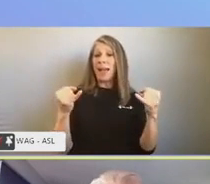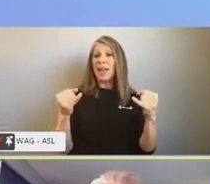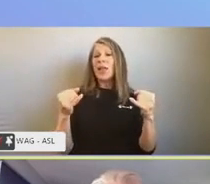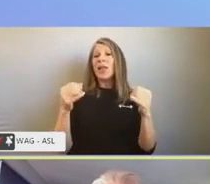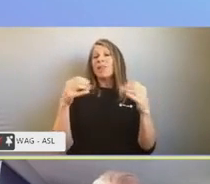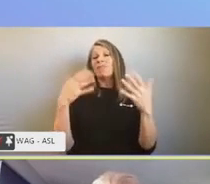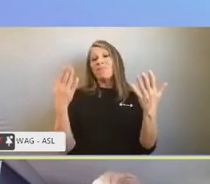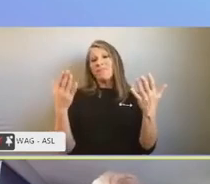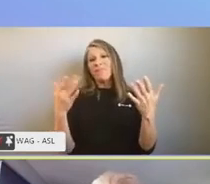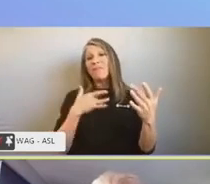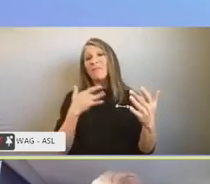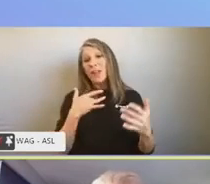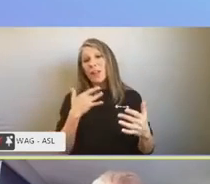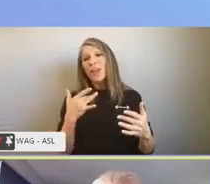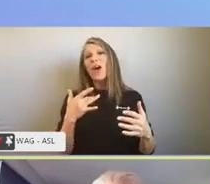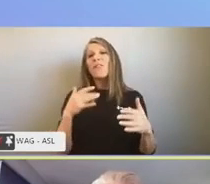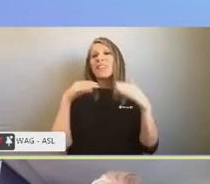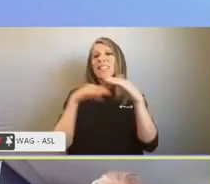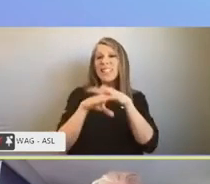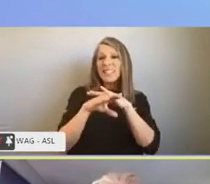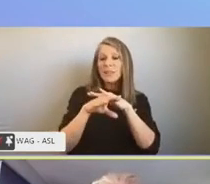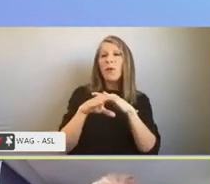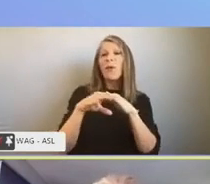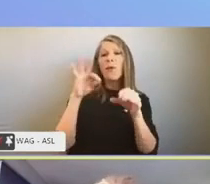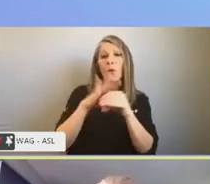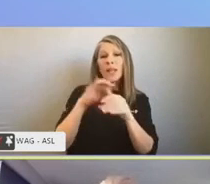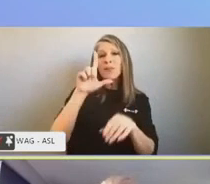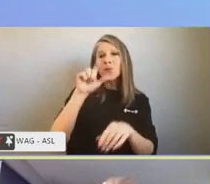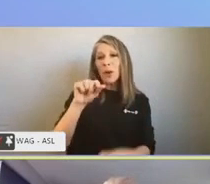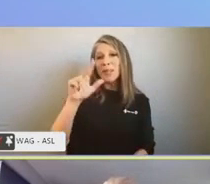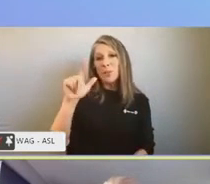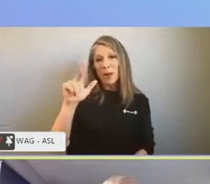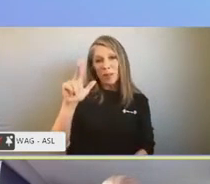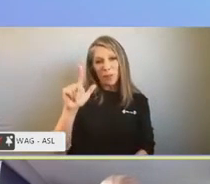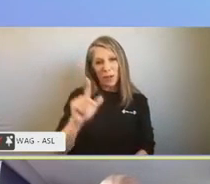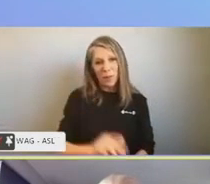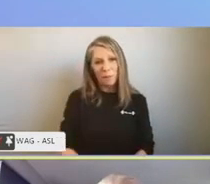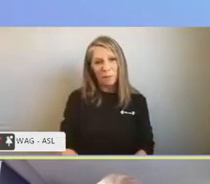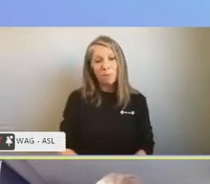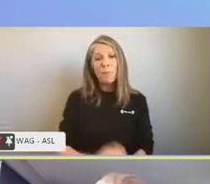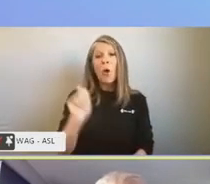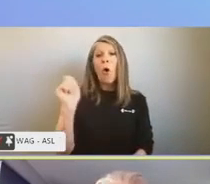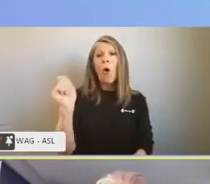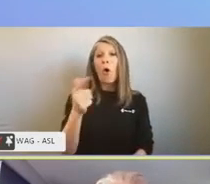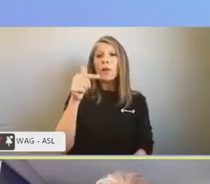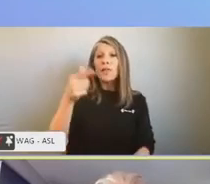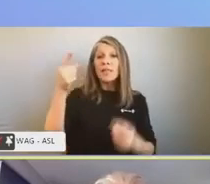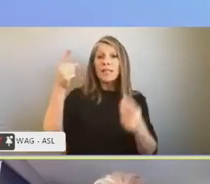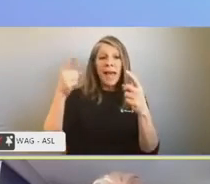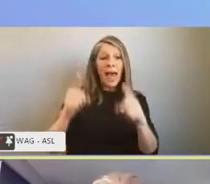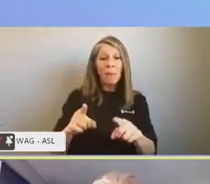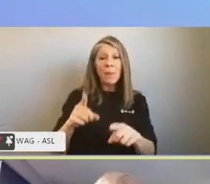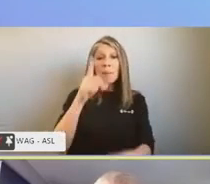elections in a way that is kind of exciting, that's my one liner on the state of accessible